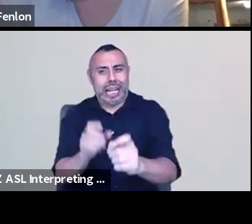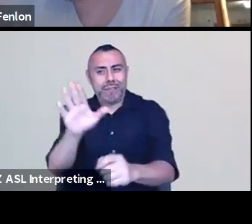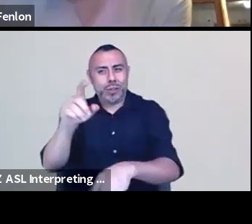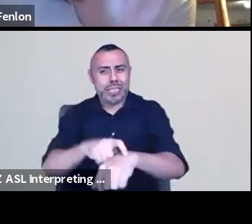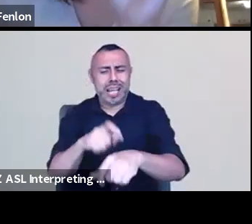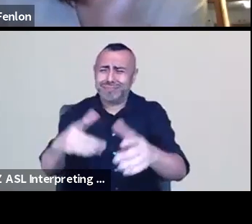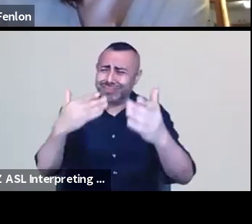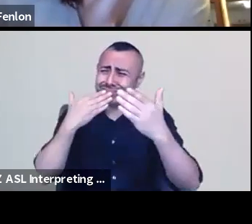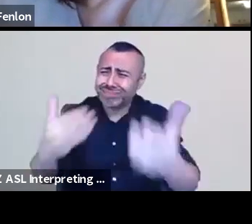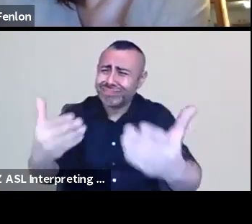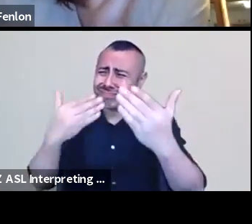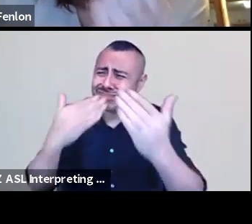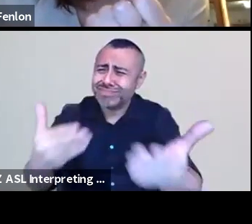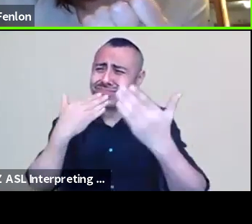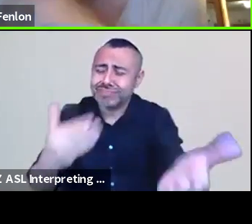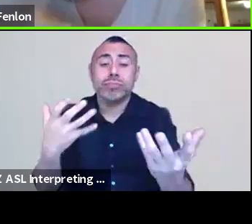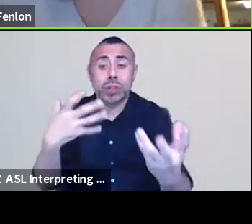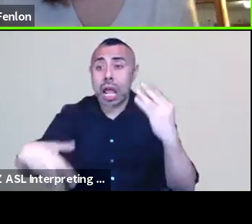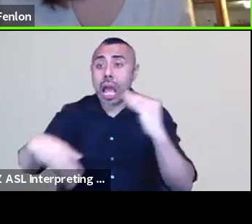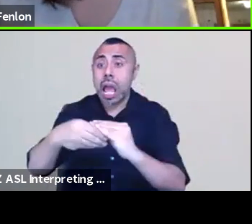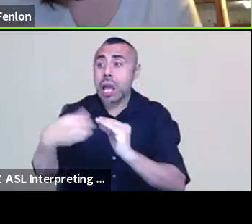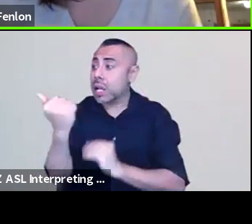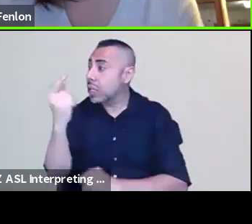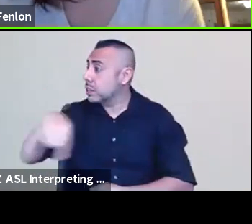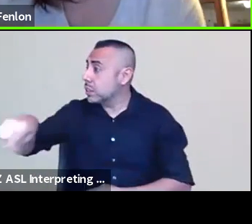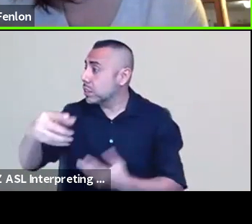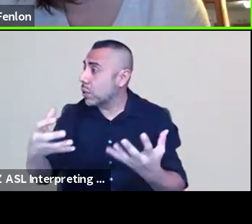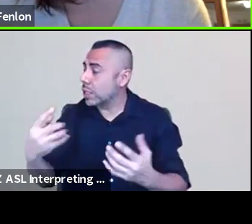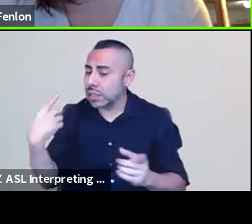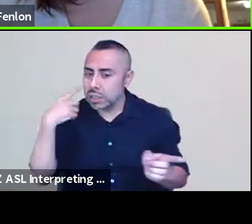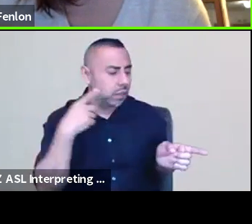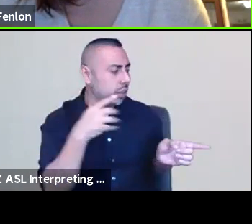Anybody else wanna say anything? Just a couple more things to close us out.